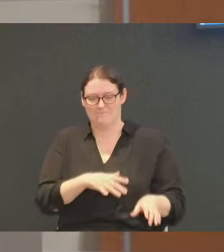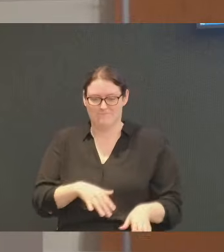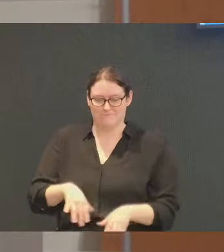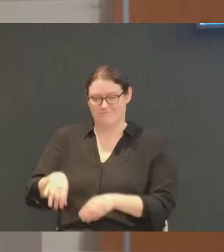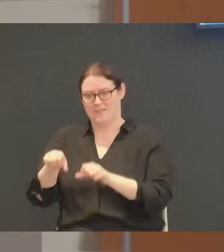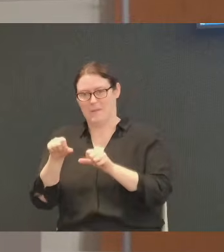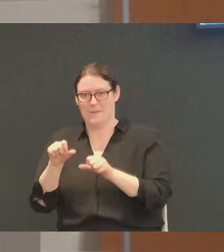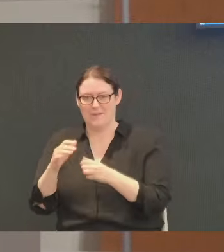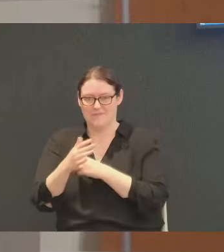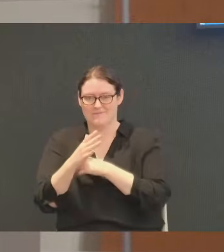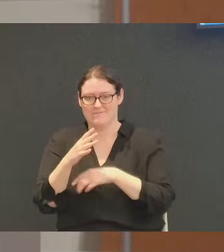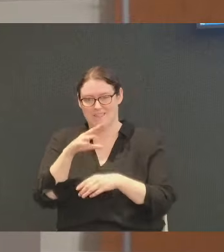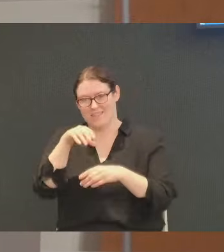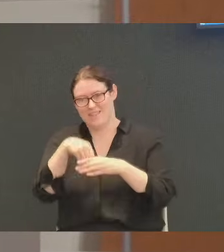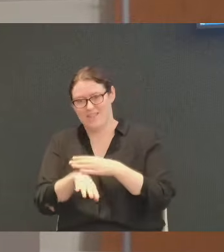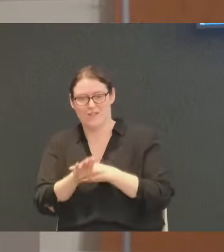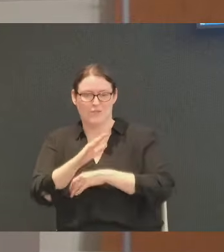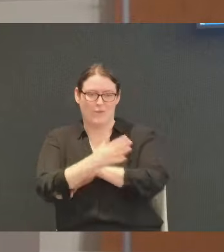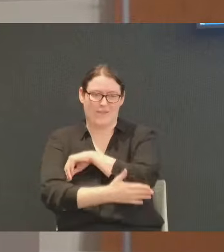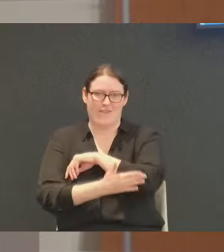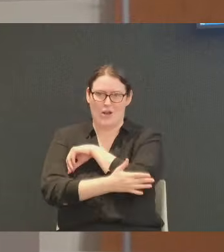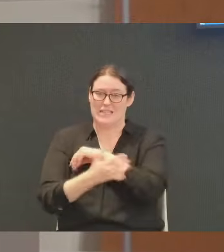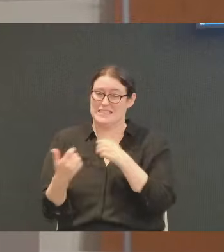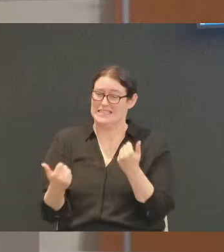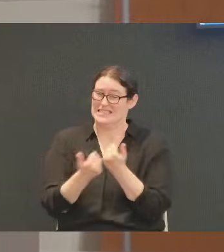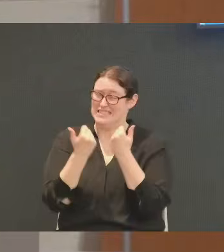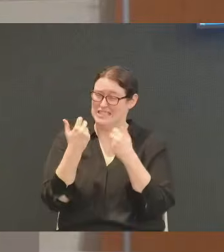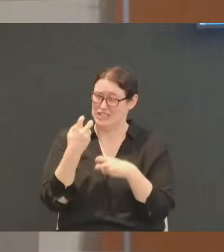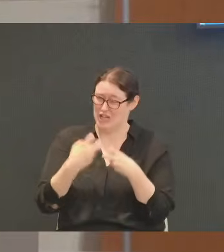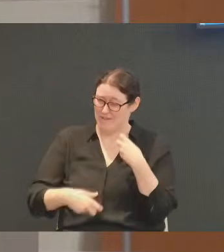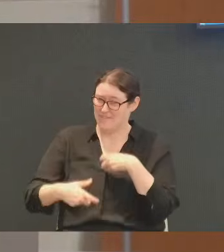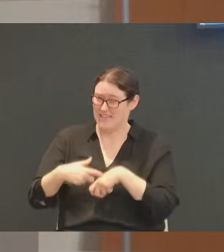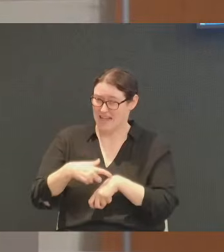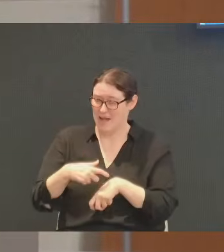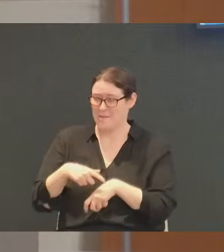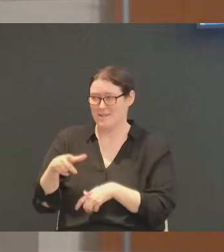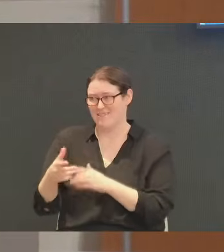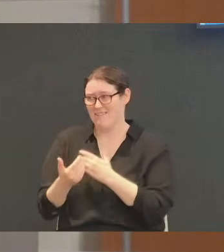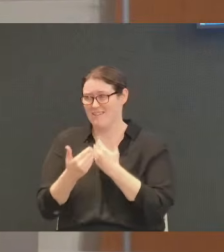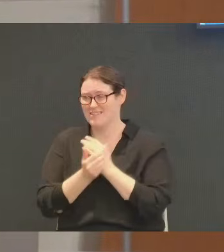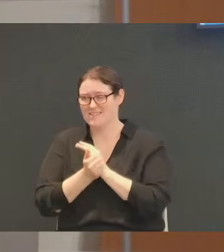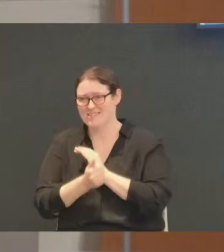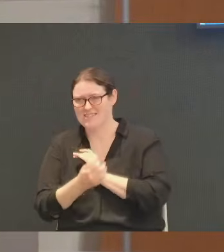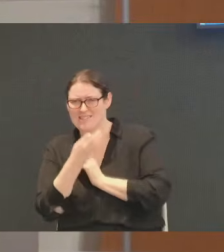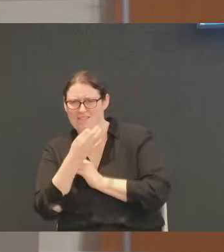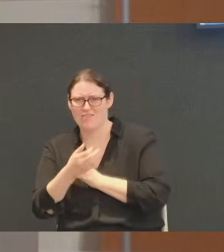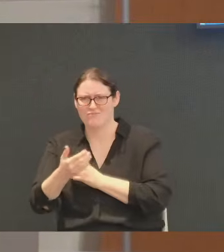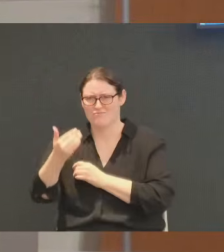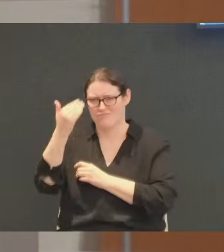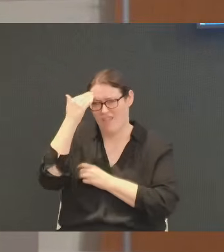at a challenging time, but he's got the ability, the expertise, the experience to hit it running.